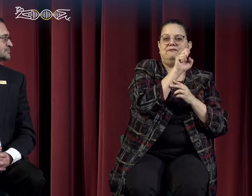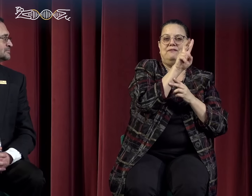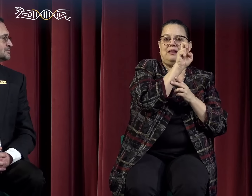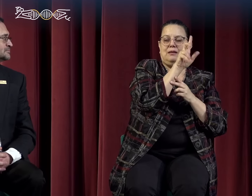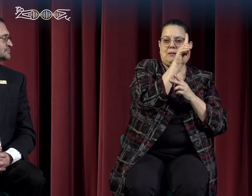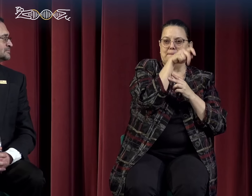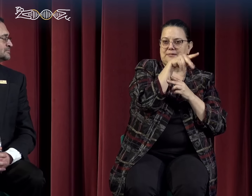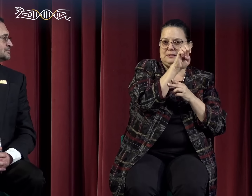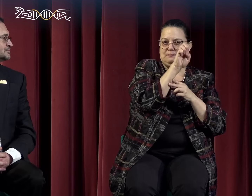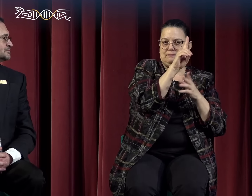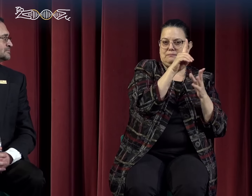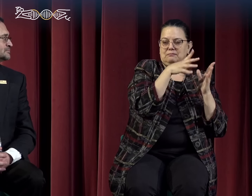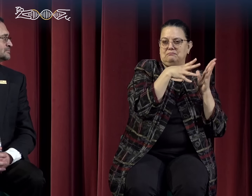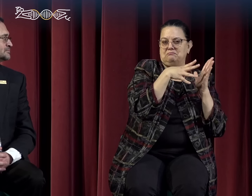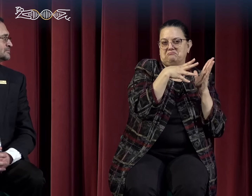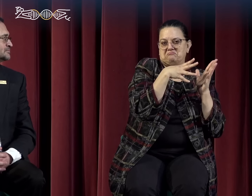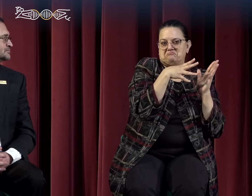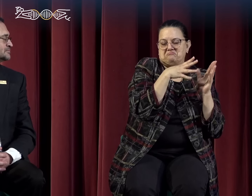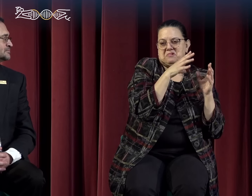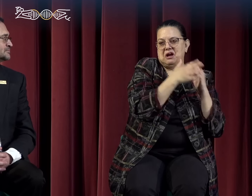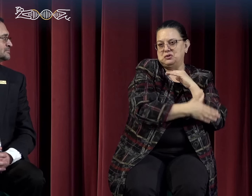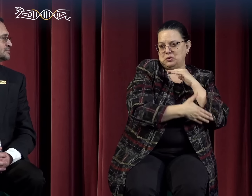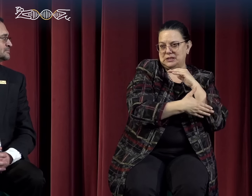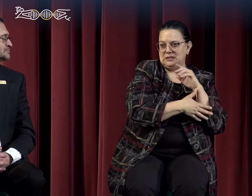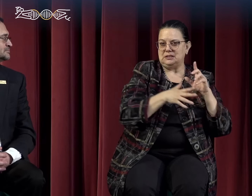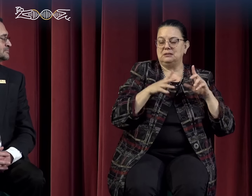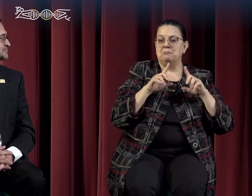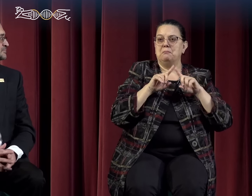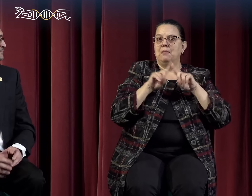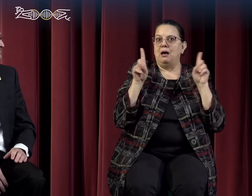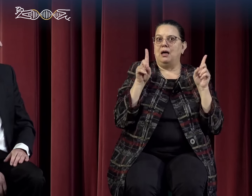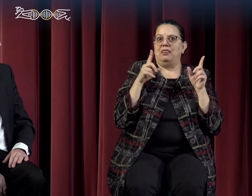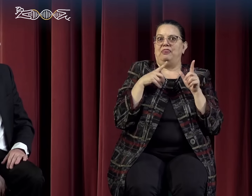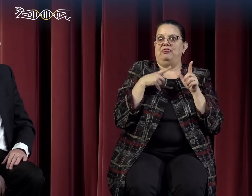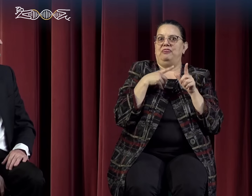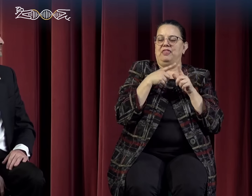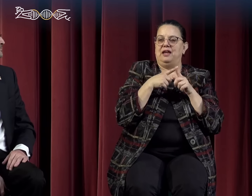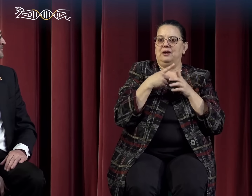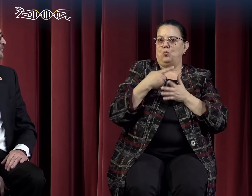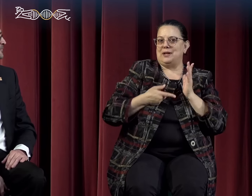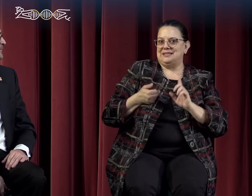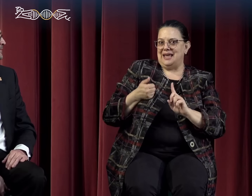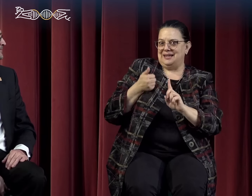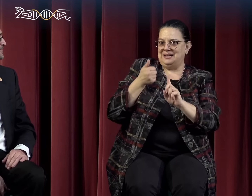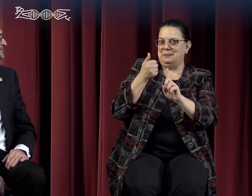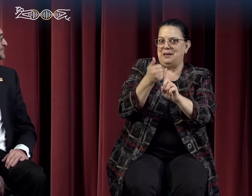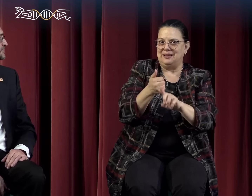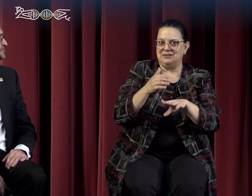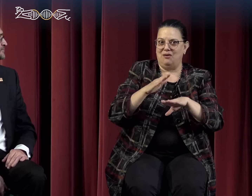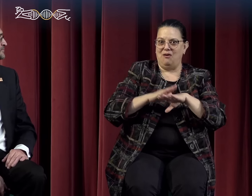developed countries that have access to technologies that other countries do not.